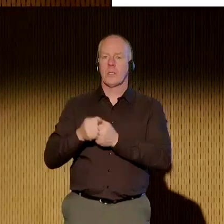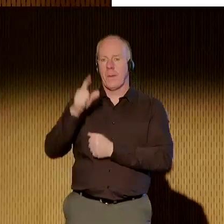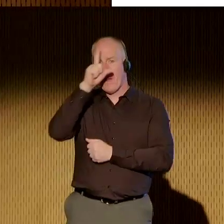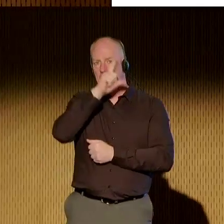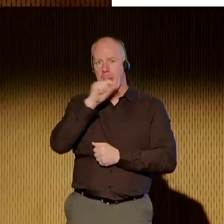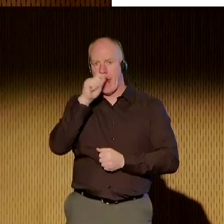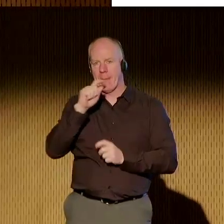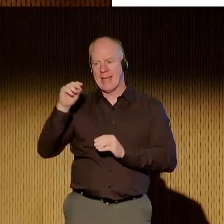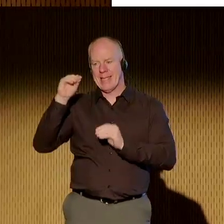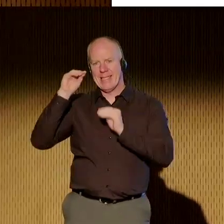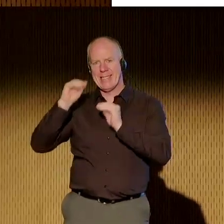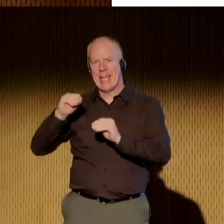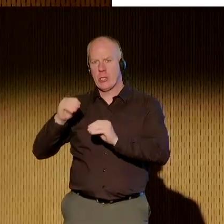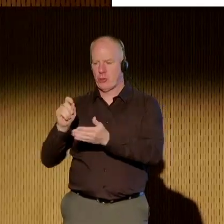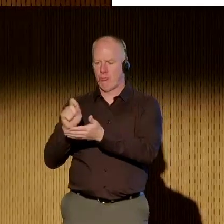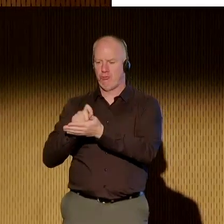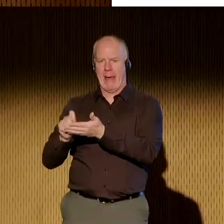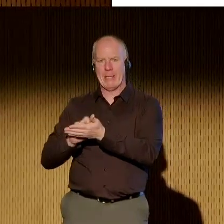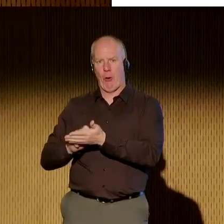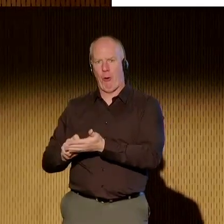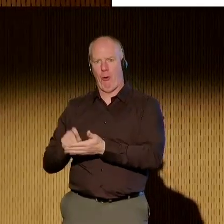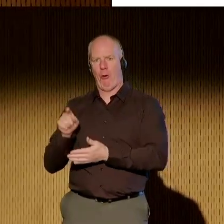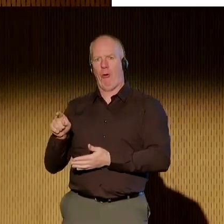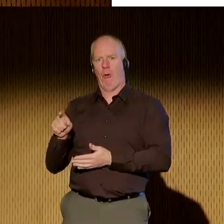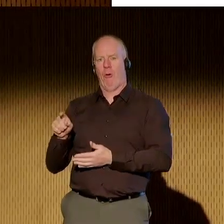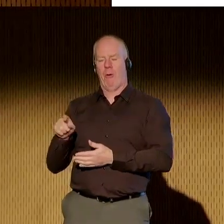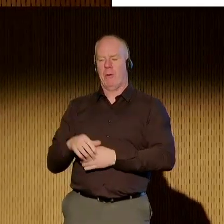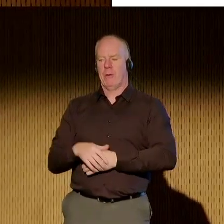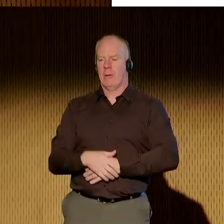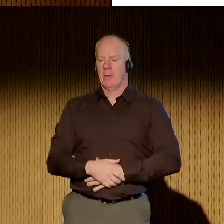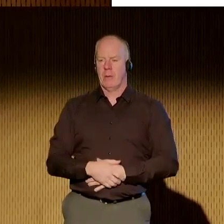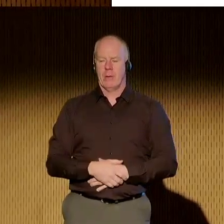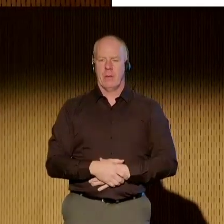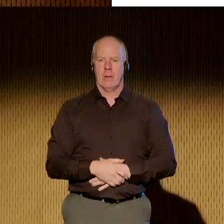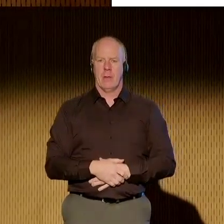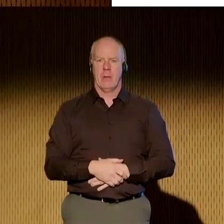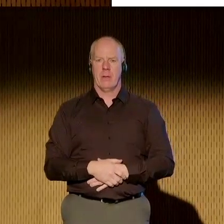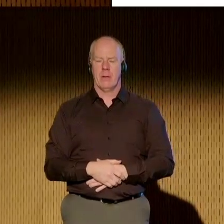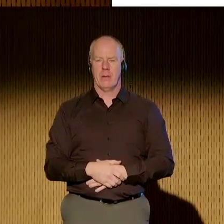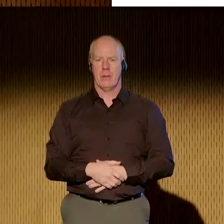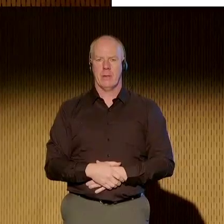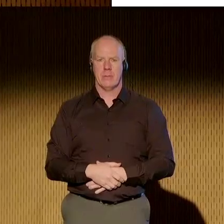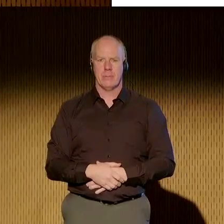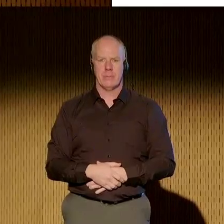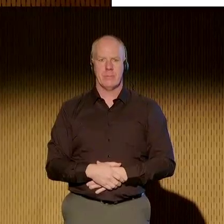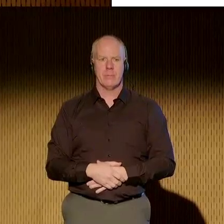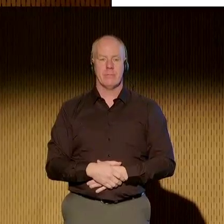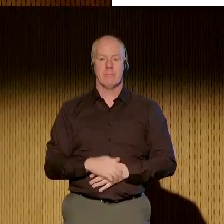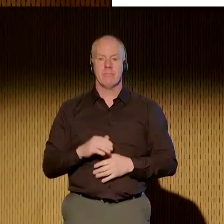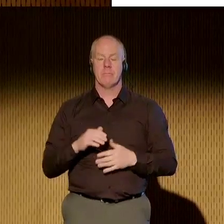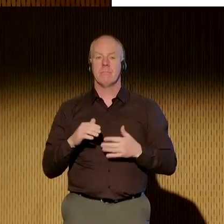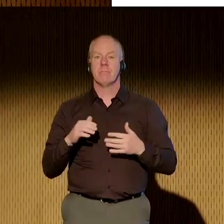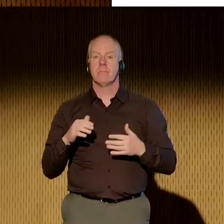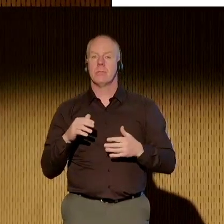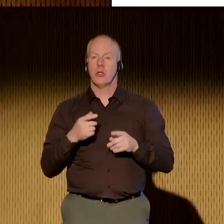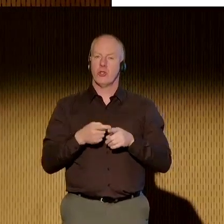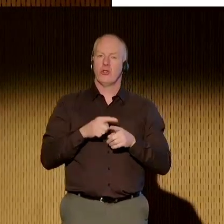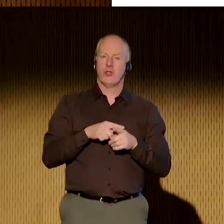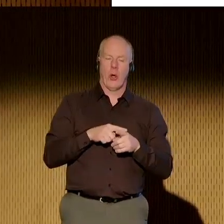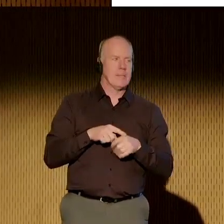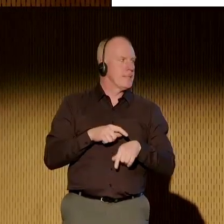Rider' and I will explain a little more about it but first really short because I'm thinking we